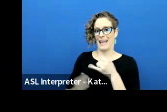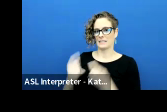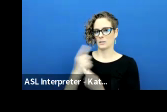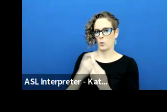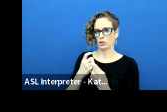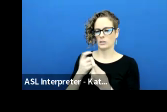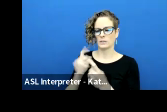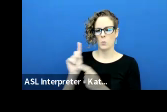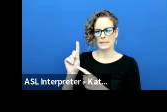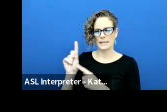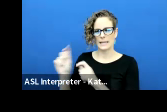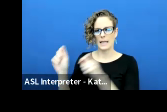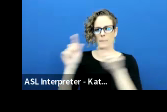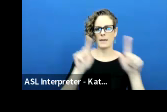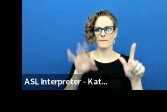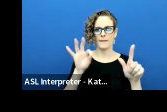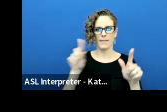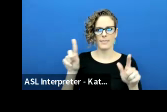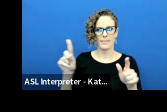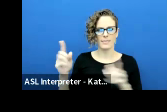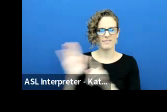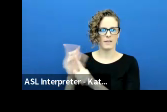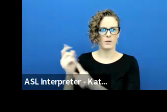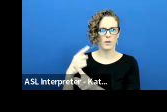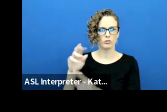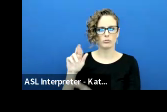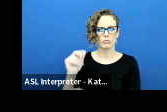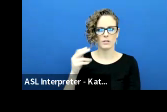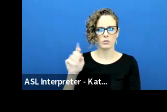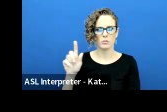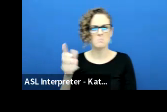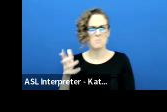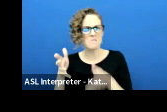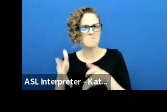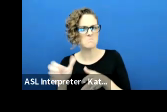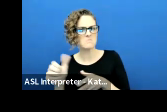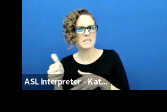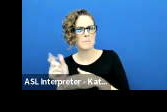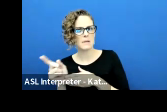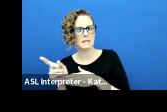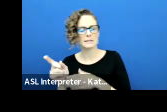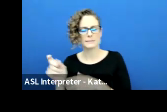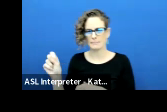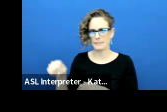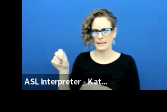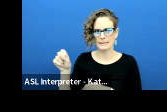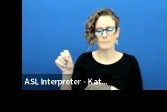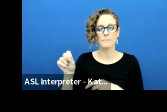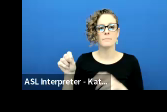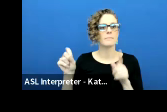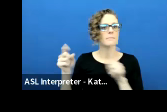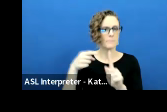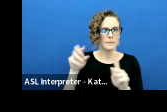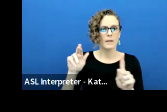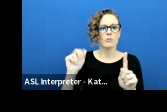second find this again okay another 10 minutes or so yes um so I'm sorry we're on Rachel's question